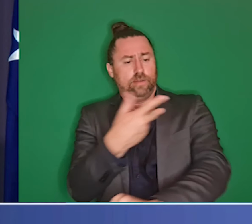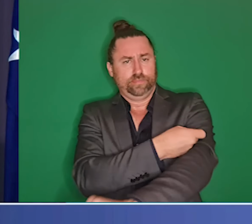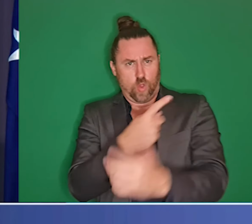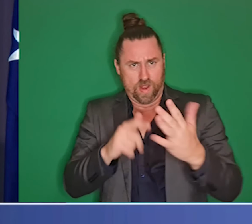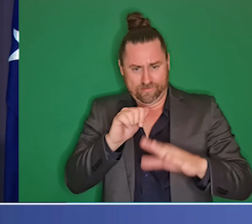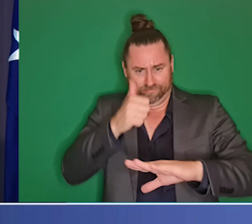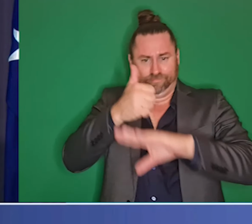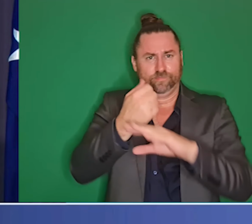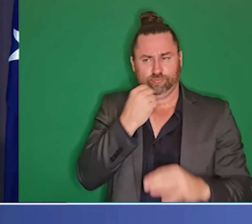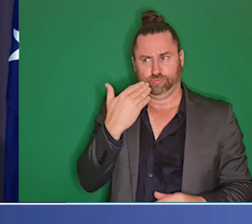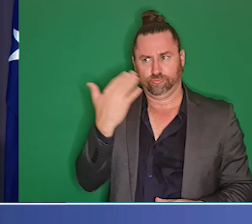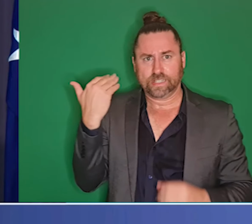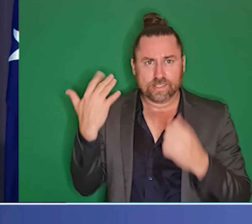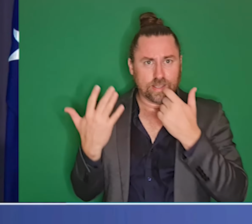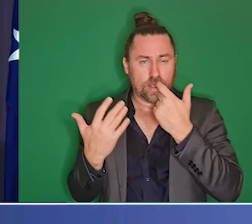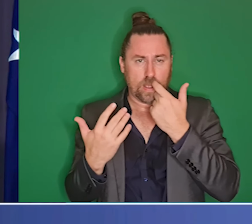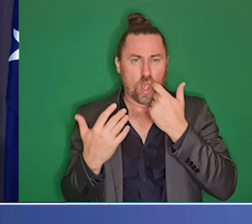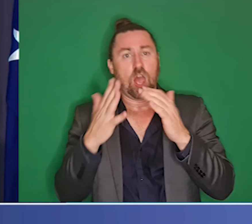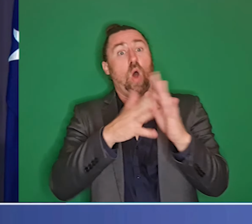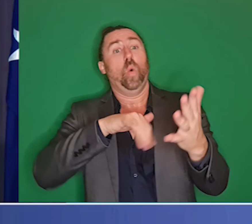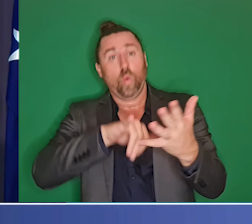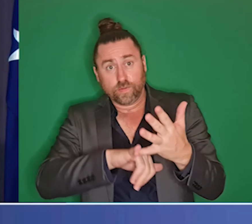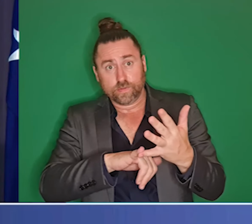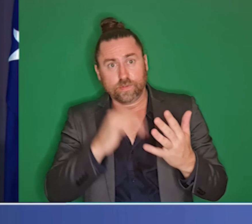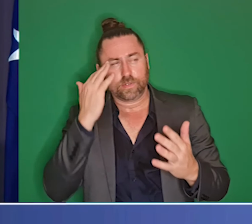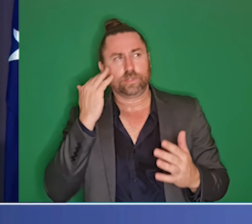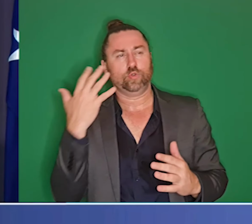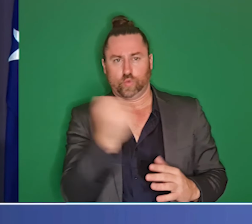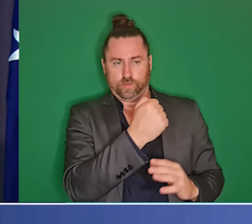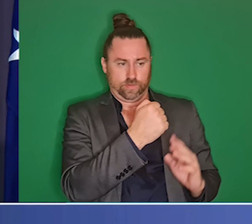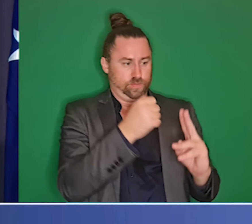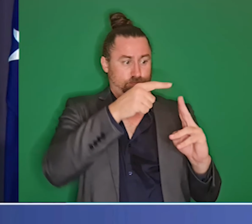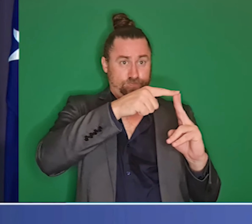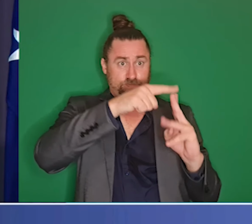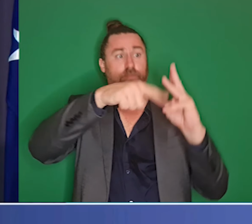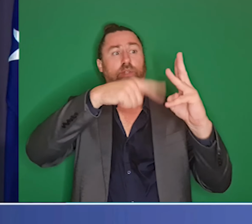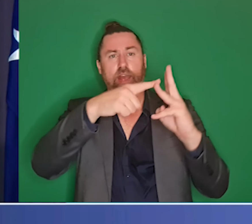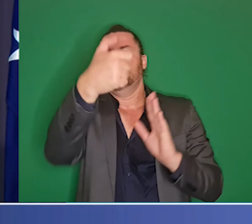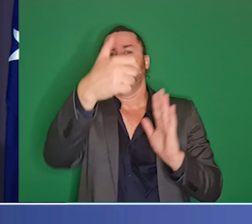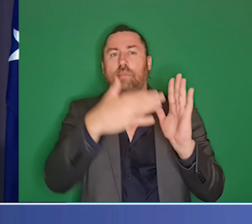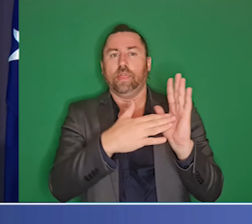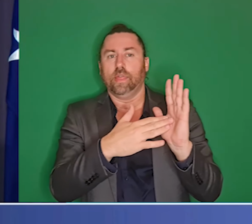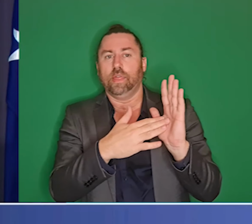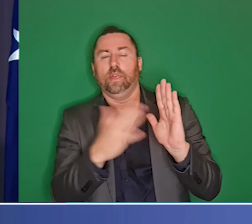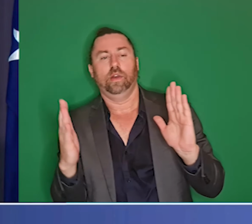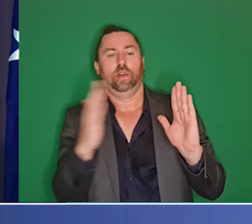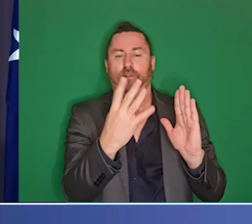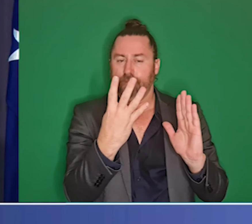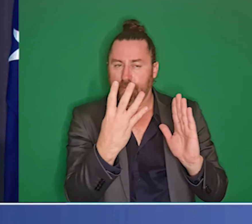So you'll recall that it was firstly six months between the second dose and the third dose, and then it's been brought down and now four months